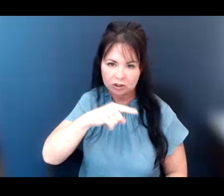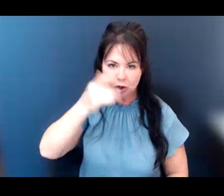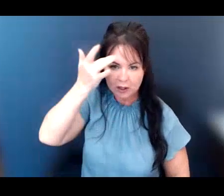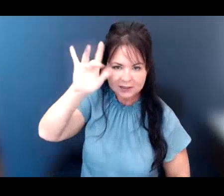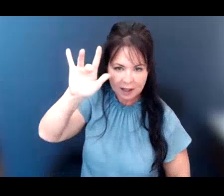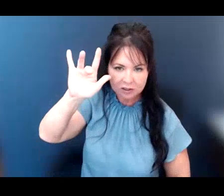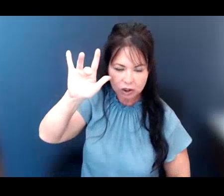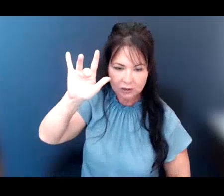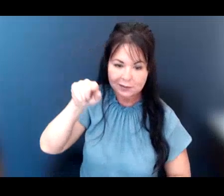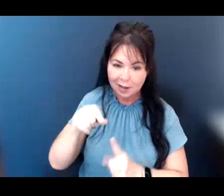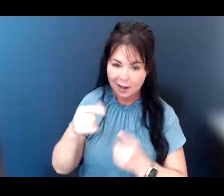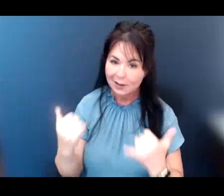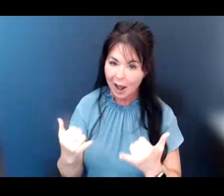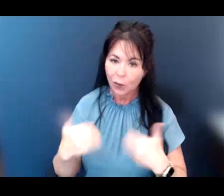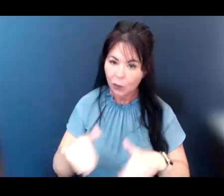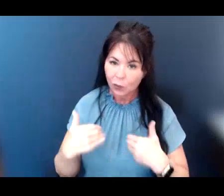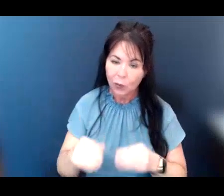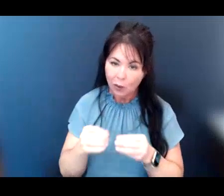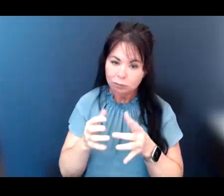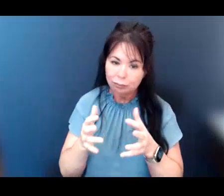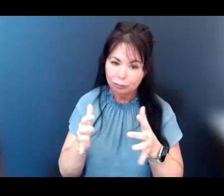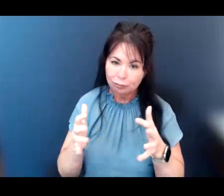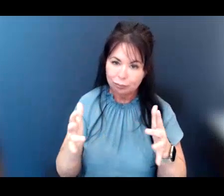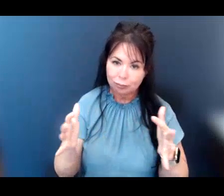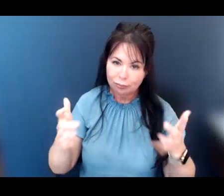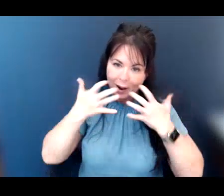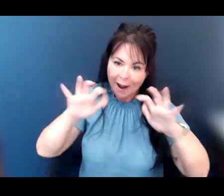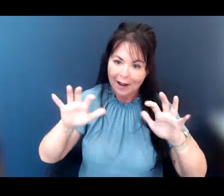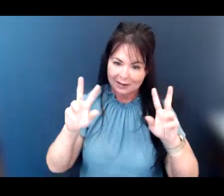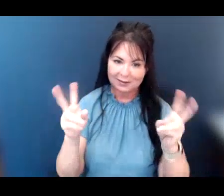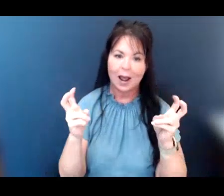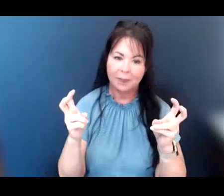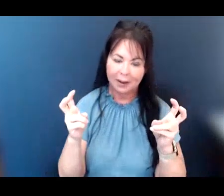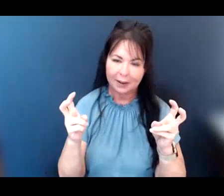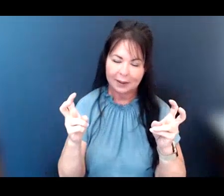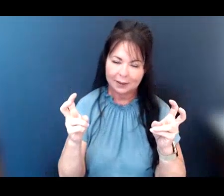a bigger topic of today's-- going to restart that. Artificial intelligence is becoming